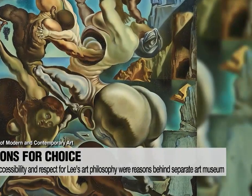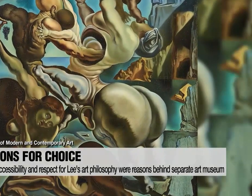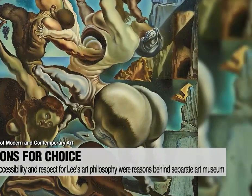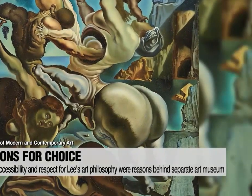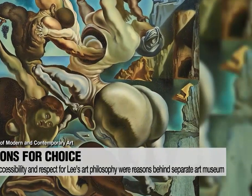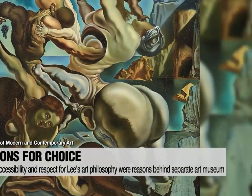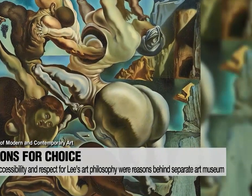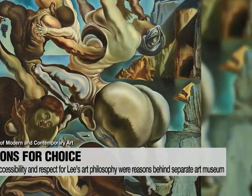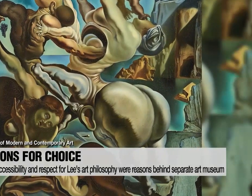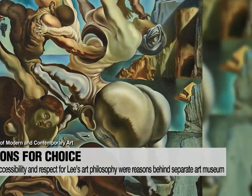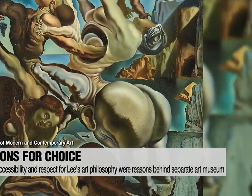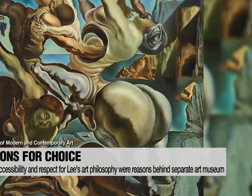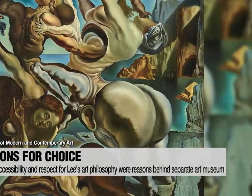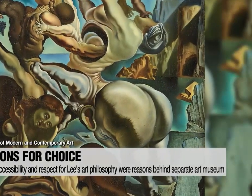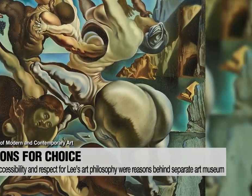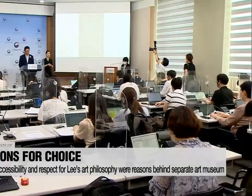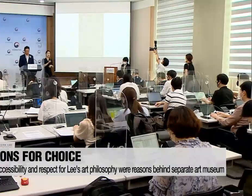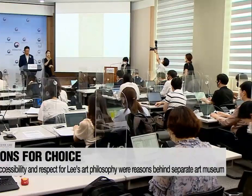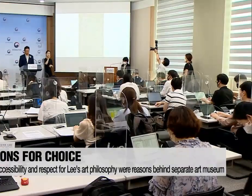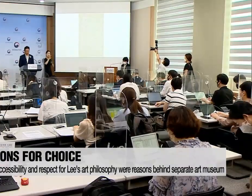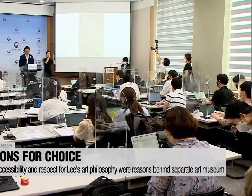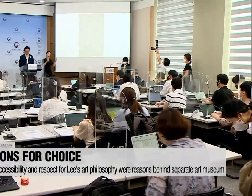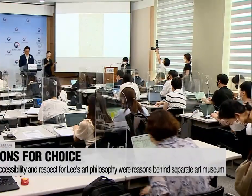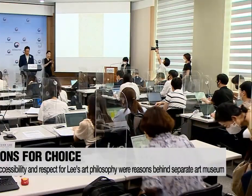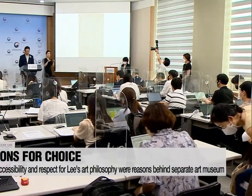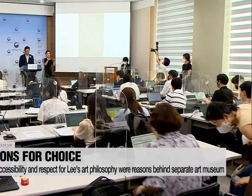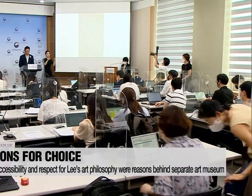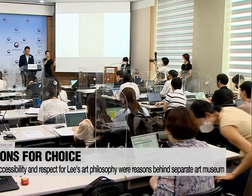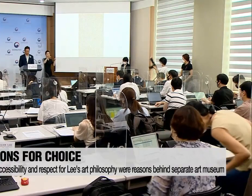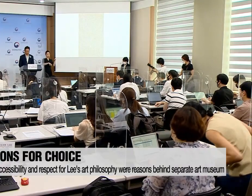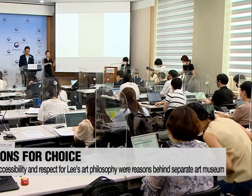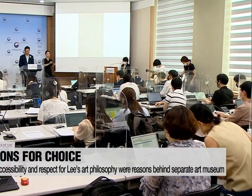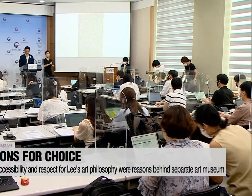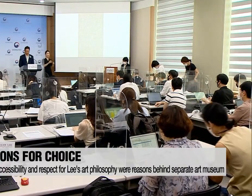related organizations. She further pointed out the easy accessibility